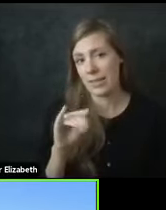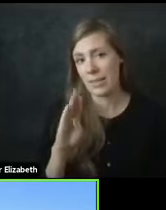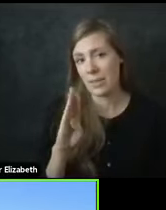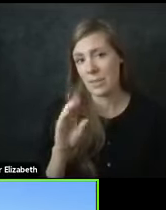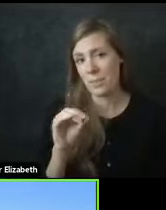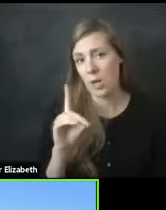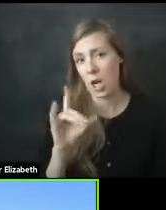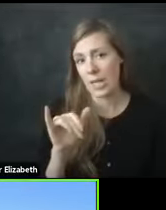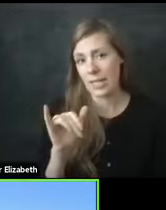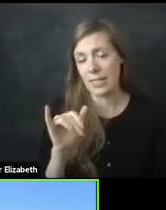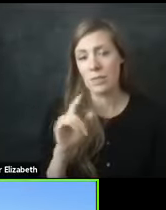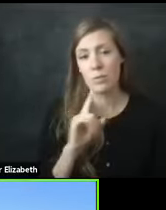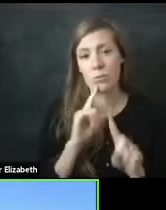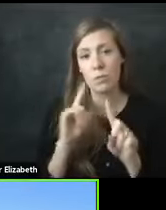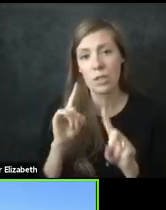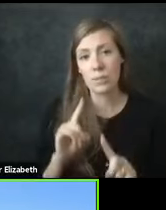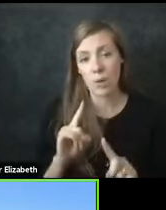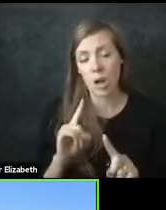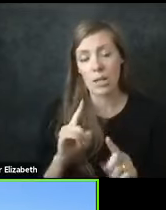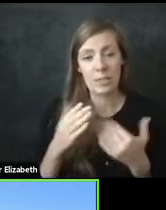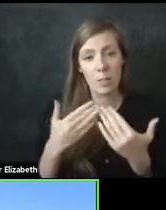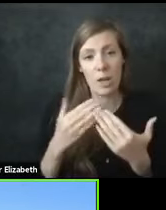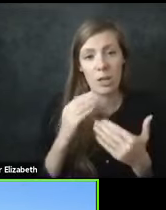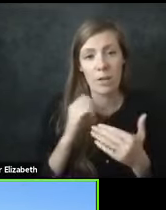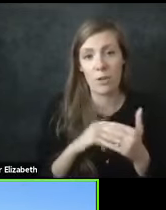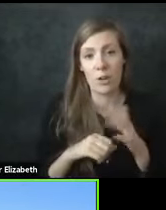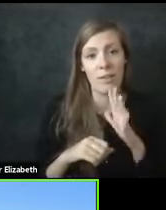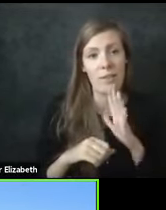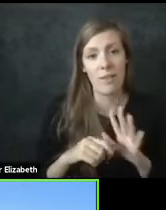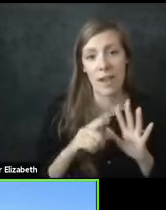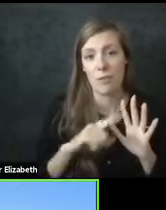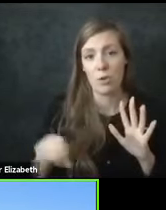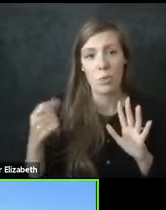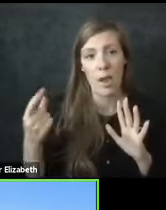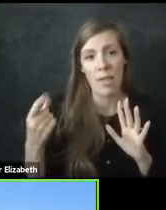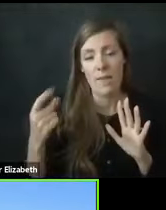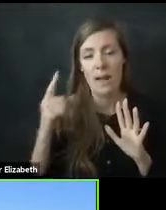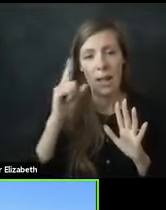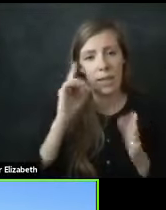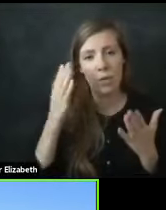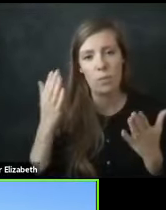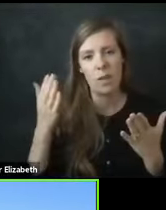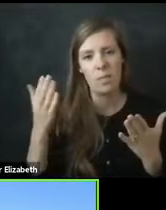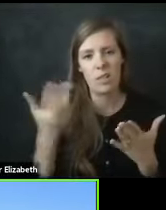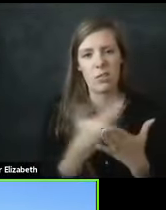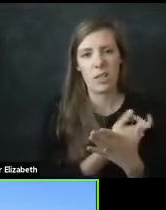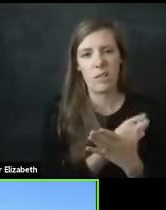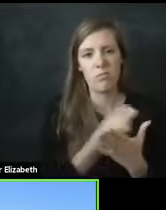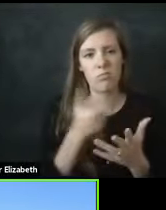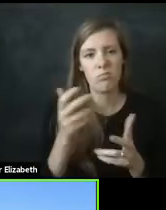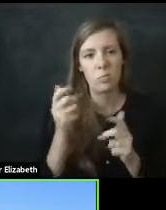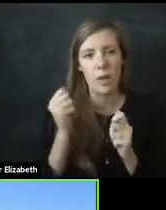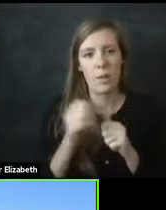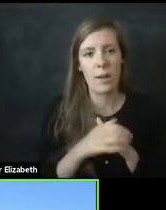at that upper age limit of the five to eleven year olds. So I would recommend getting it right away. Another question I've received recently is